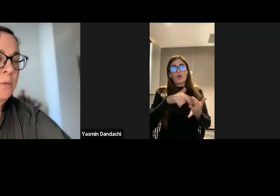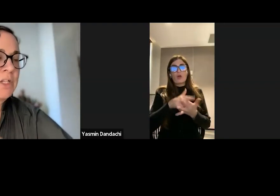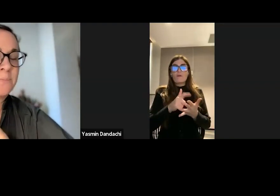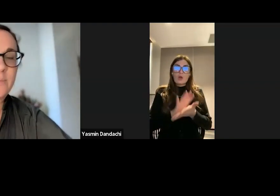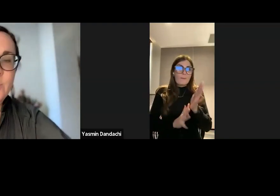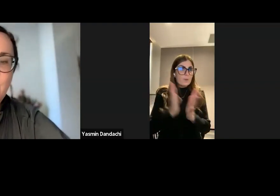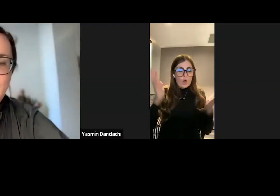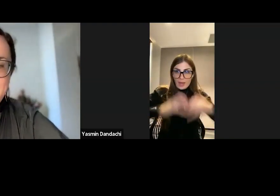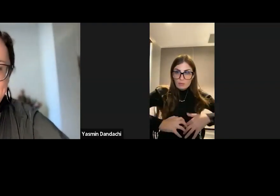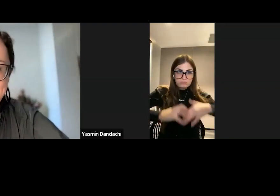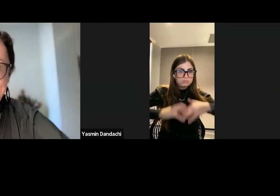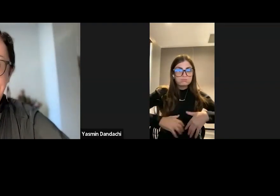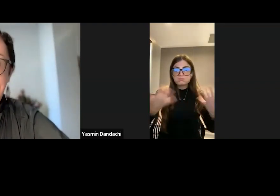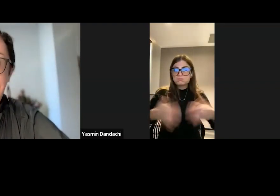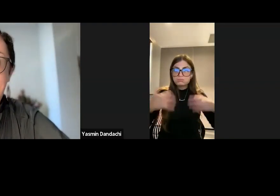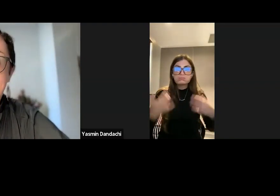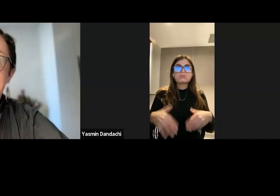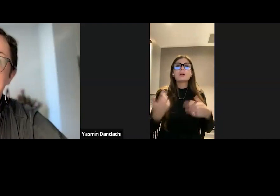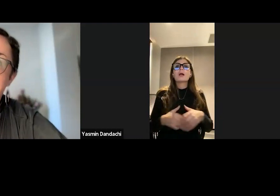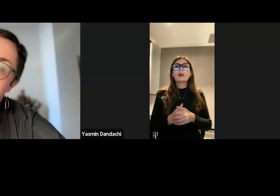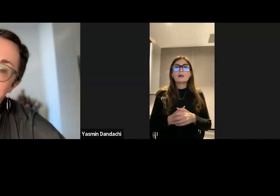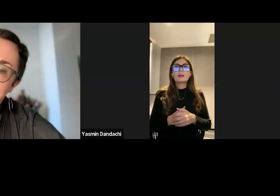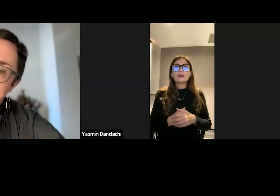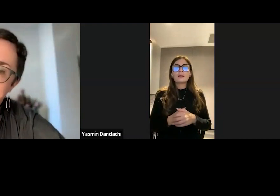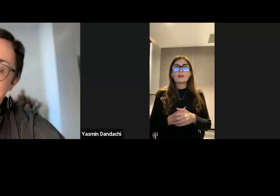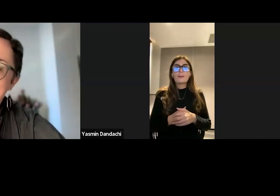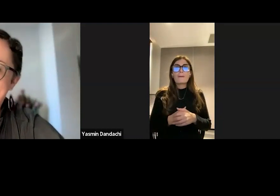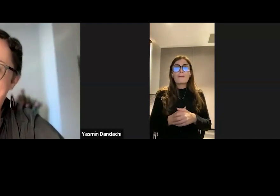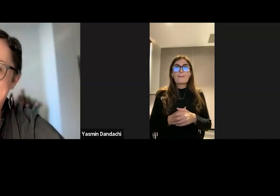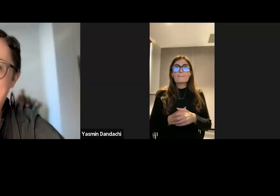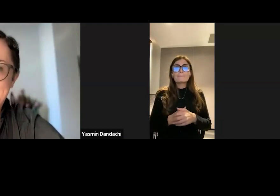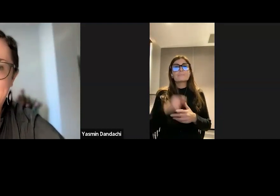which has brought with it this new sense of perspective, I think.